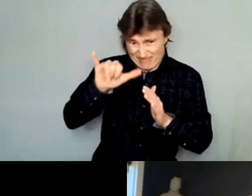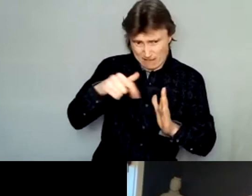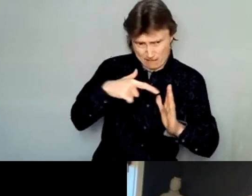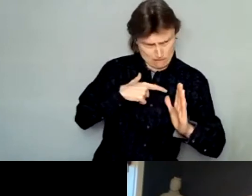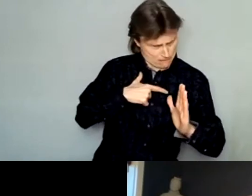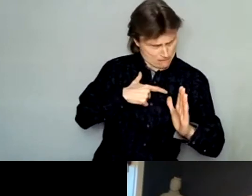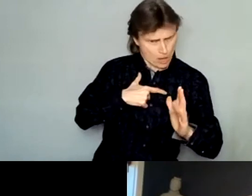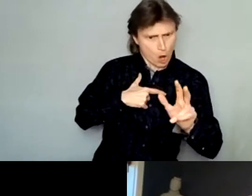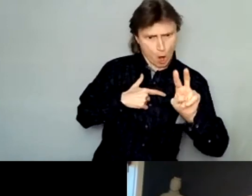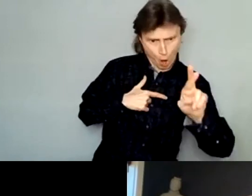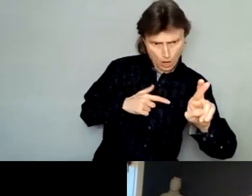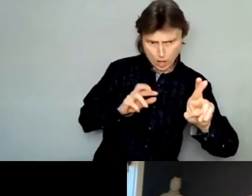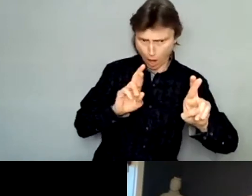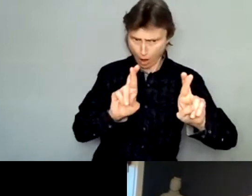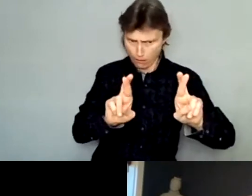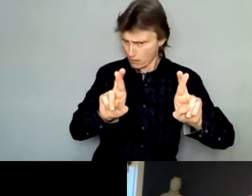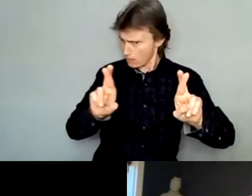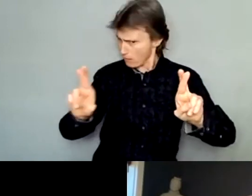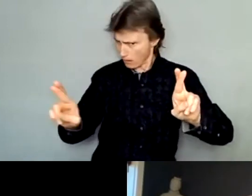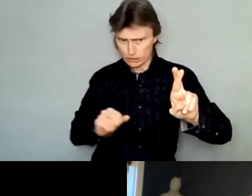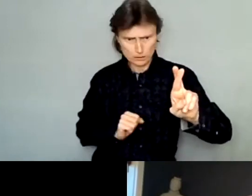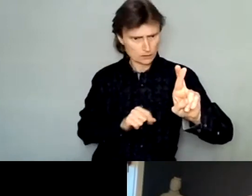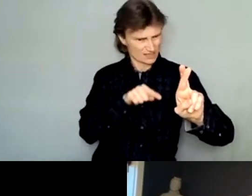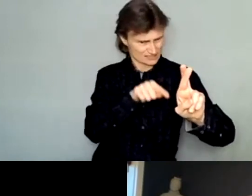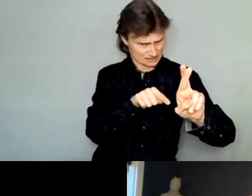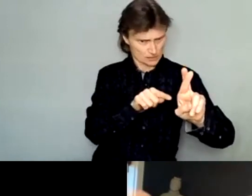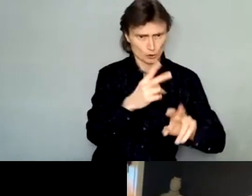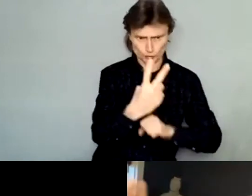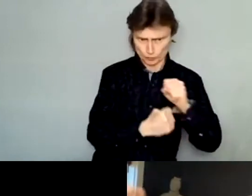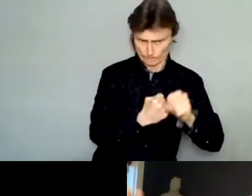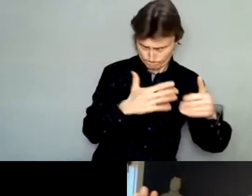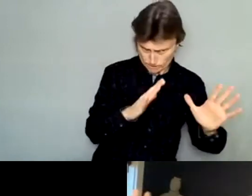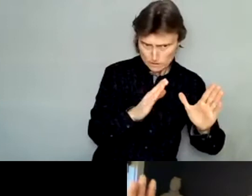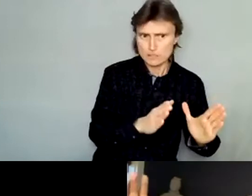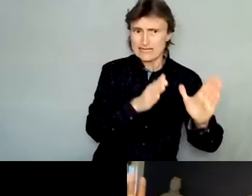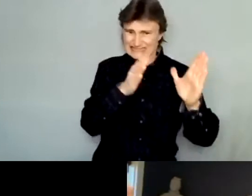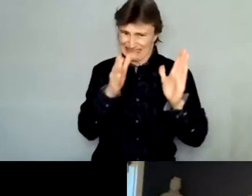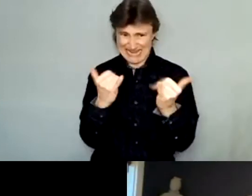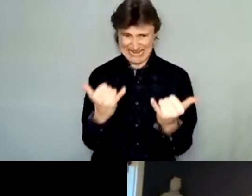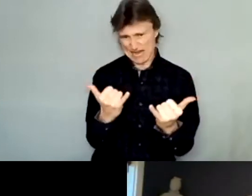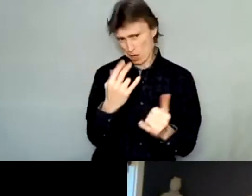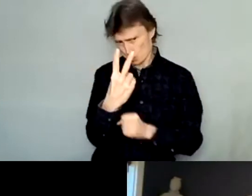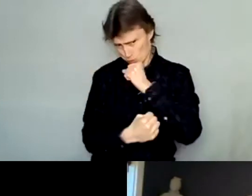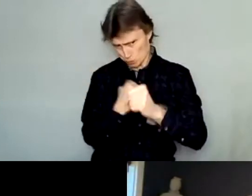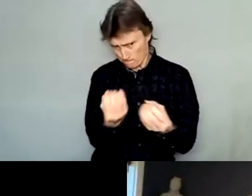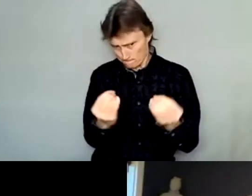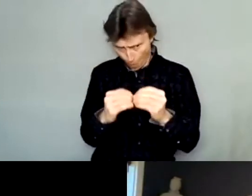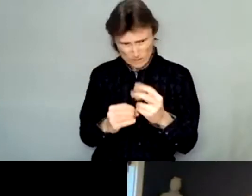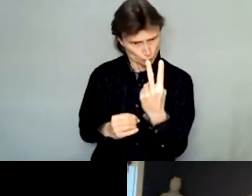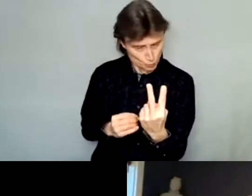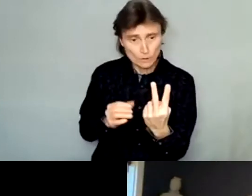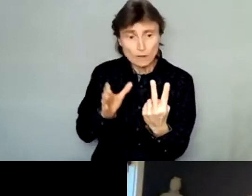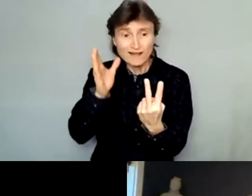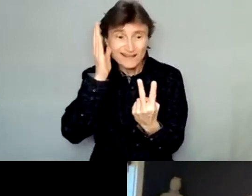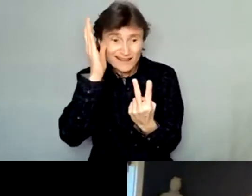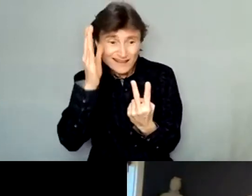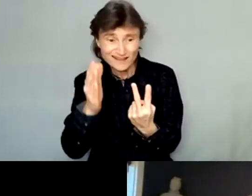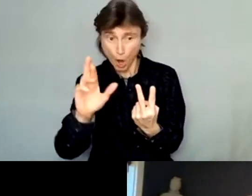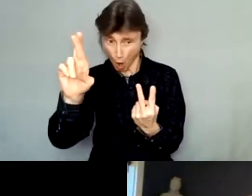And so our intentions around that really take that kind of timespan into account notwithstanding